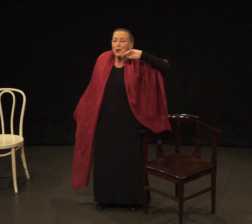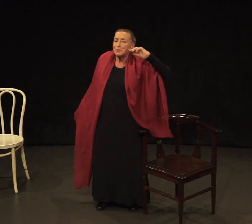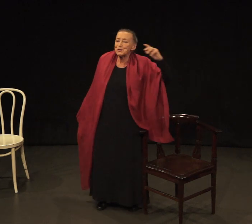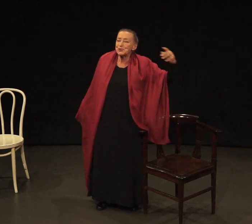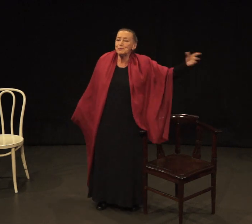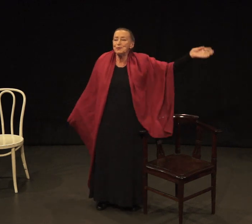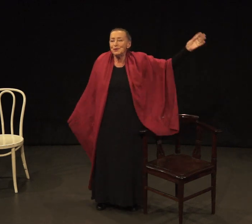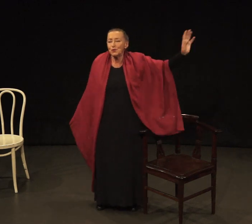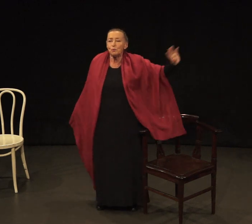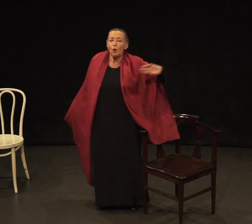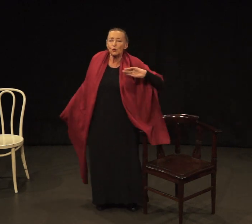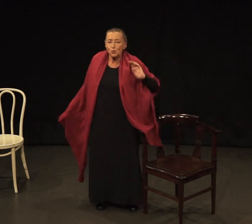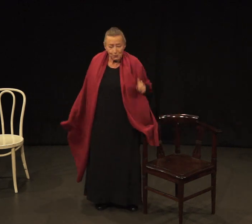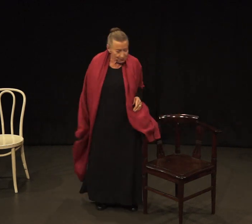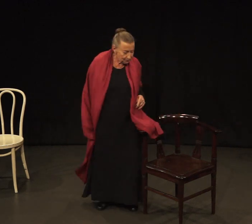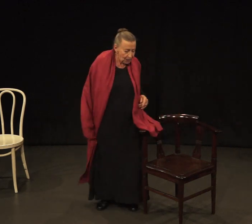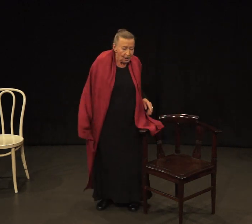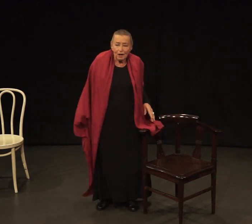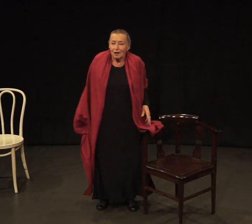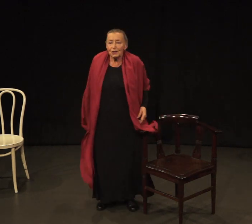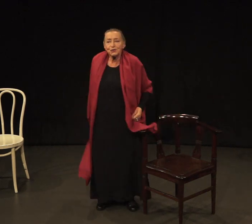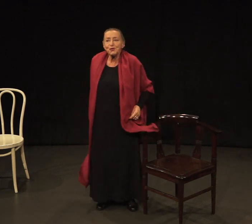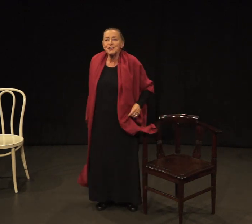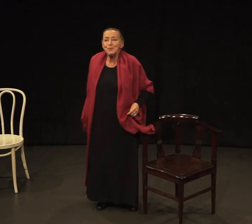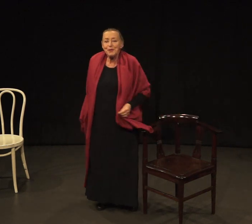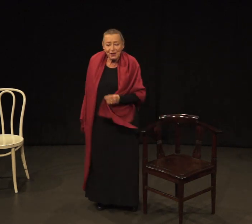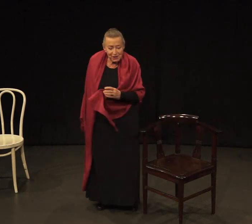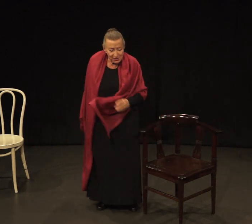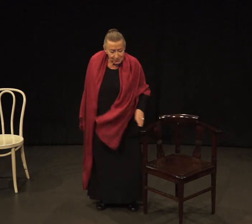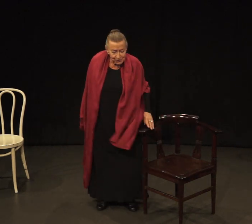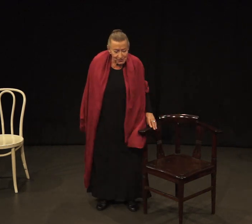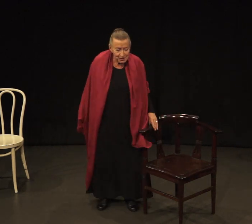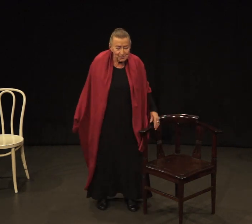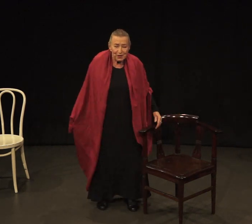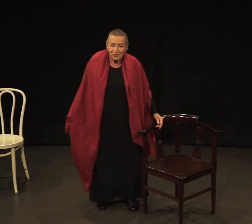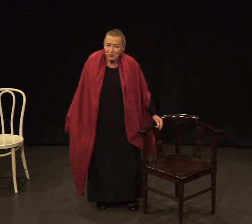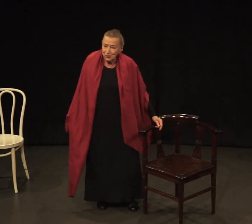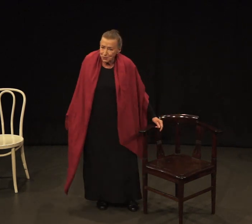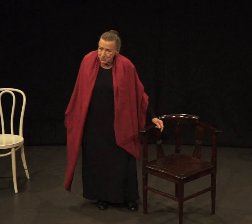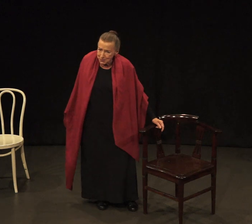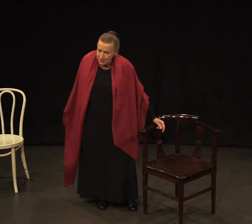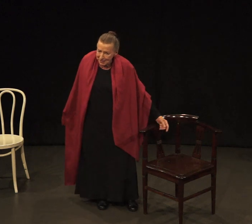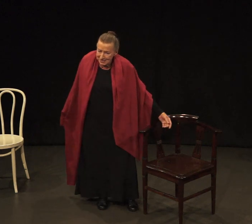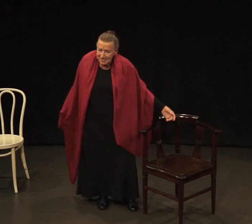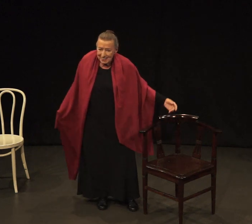"Gentlemen, mushroom it is! Who brings the finest milk cap back